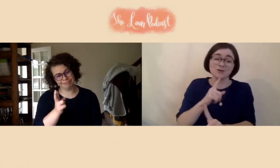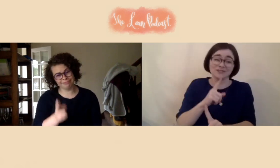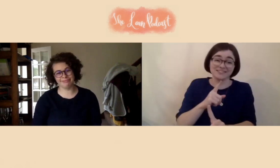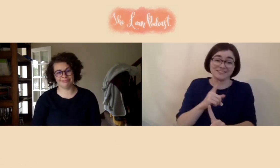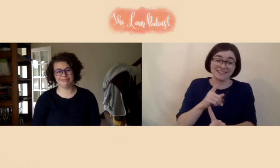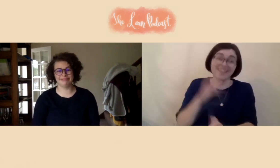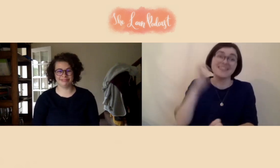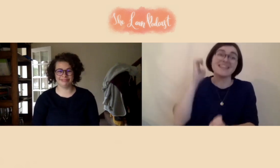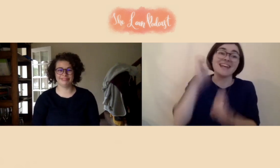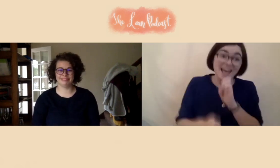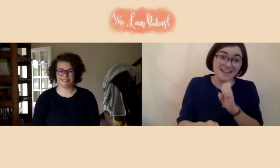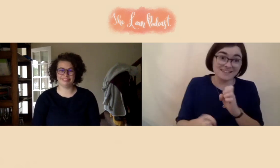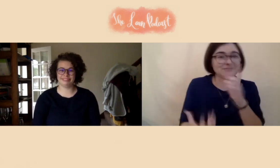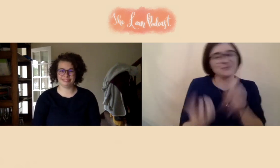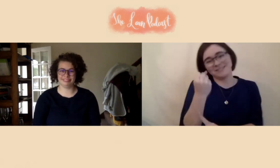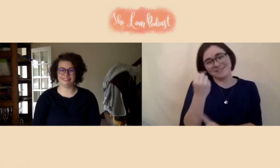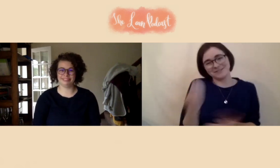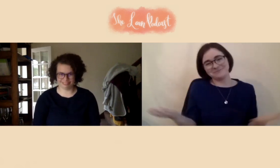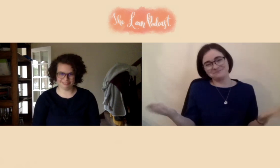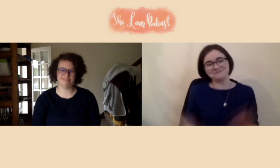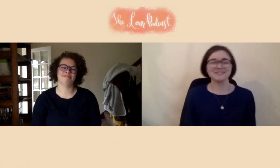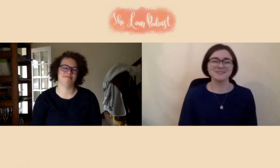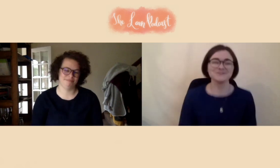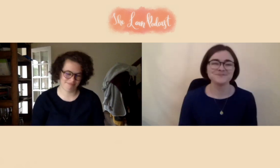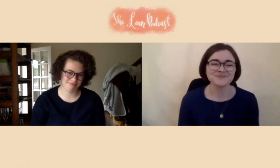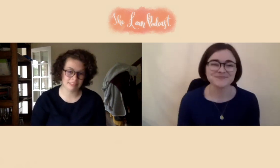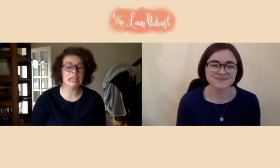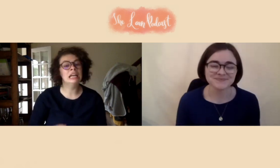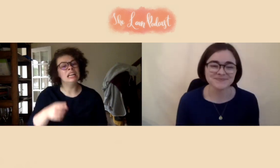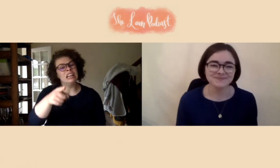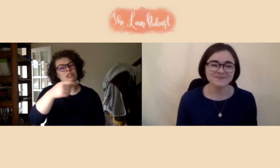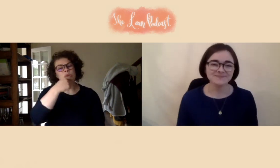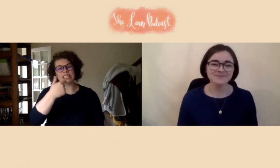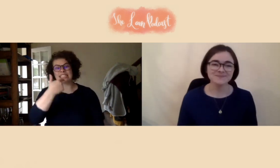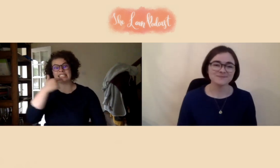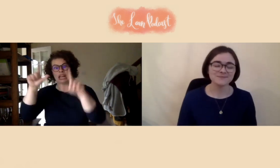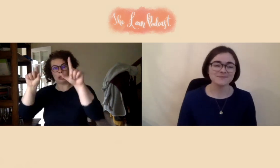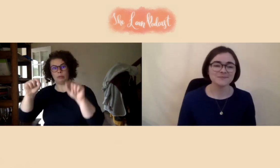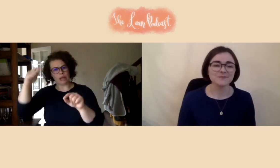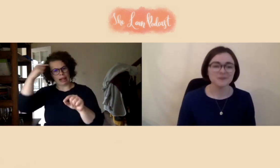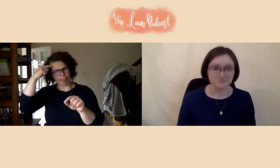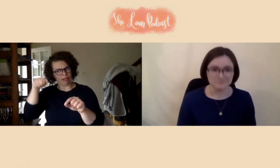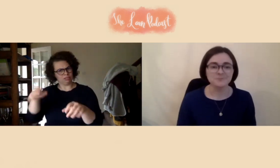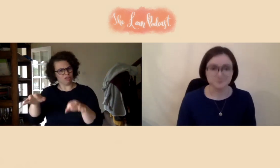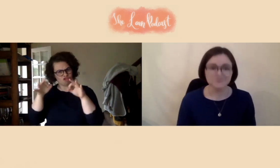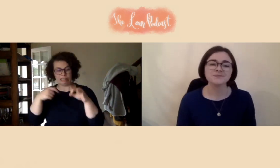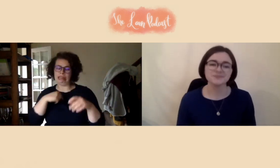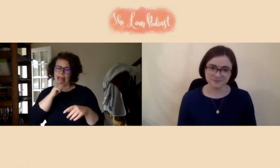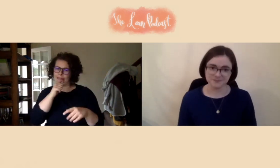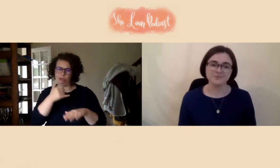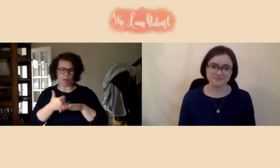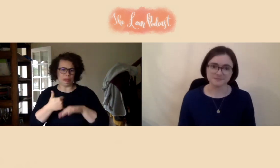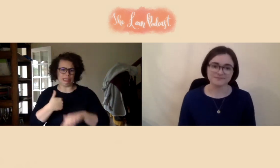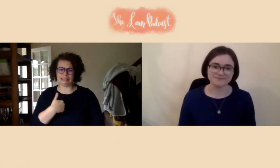This second screen business, I feel like is essential. I don't have one yet. What I'll say is, second screens, for me,